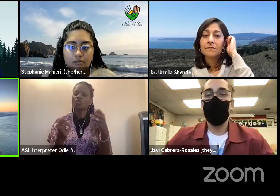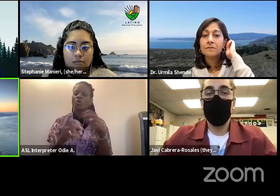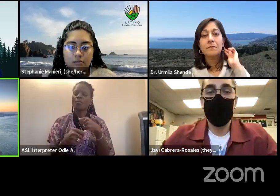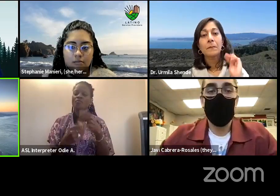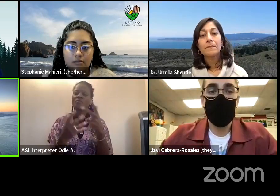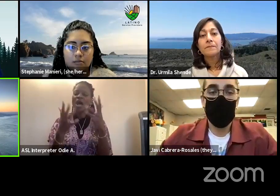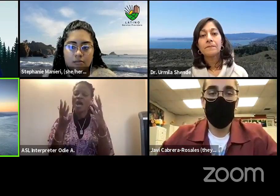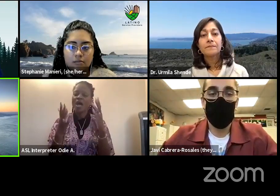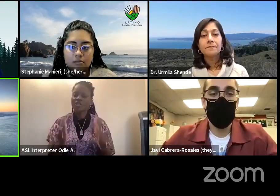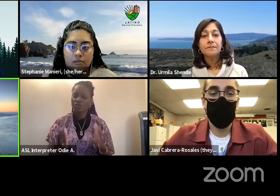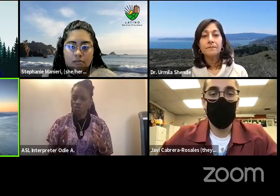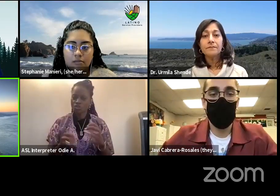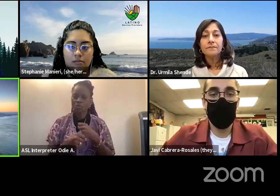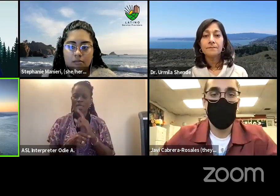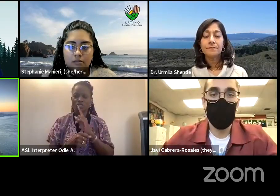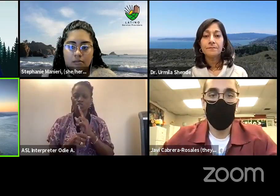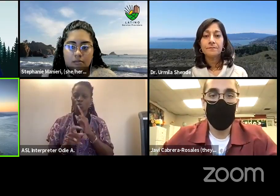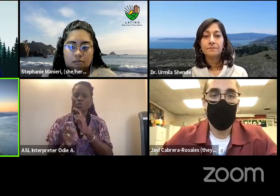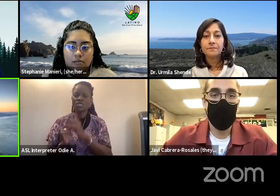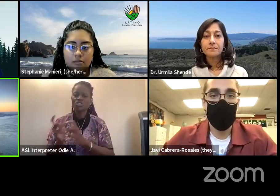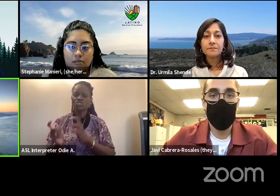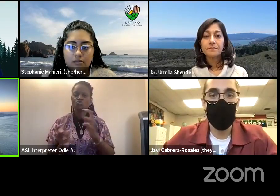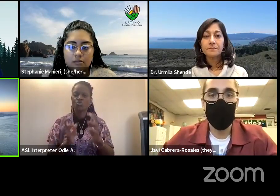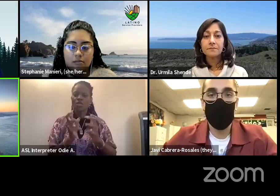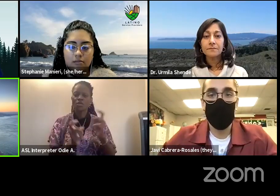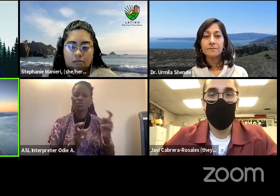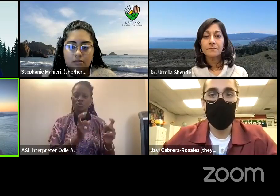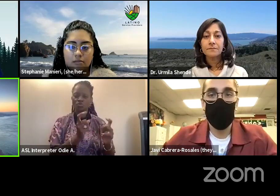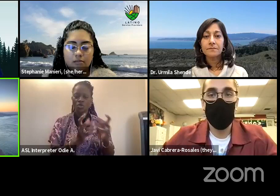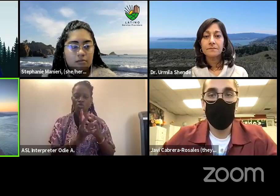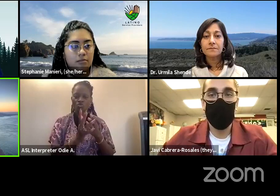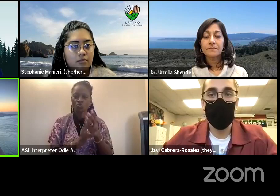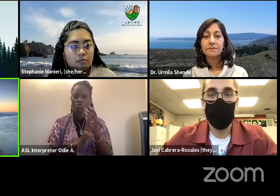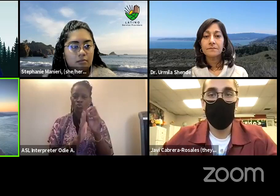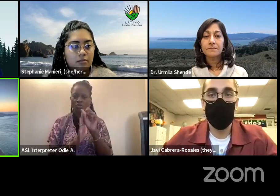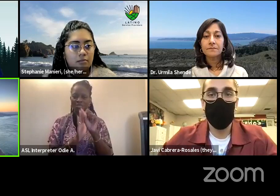Monochromal antibody that we get through the state appropriately.